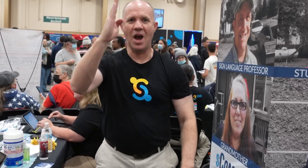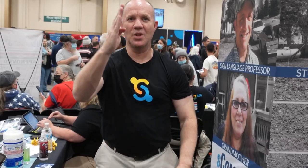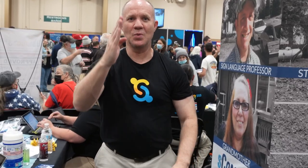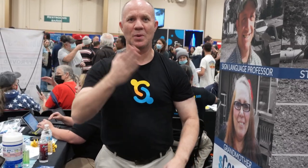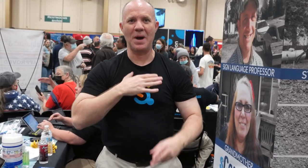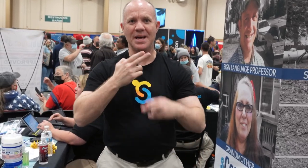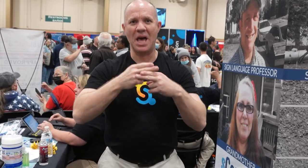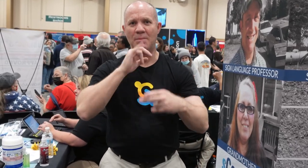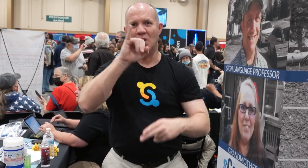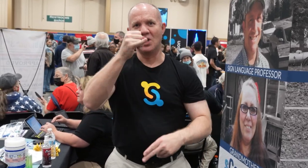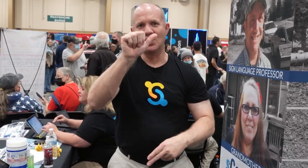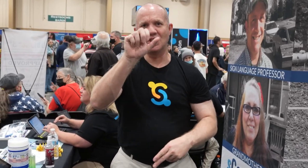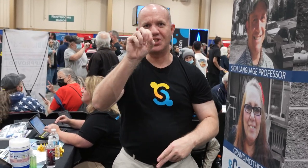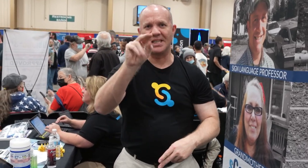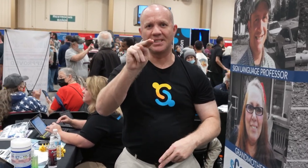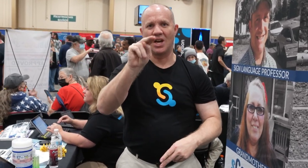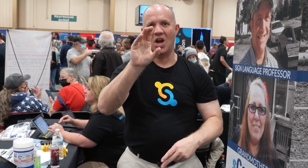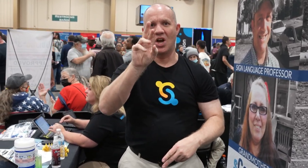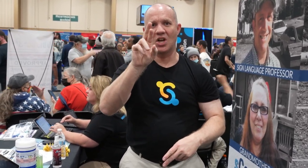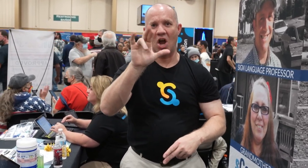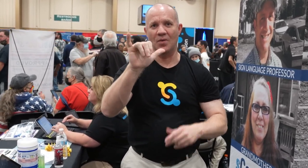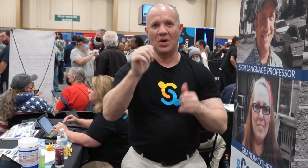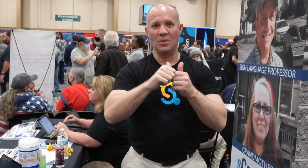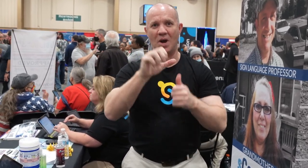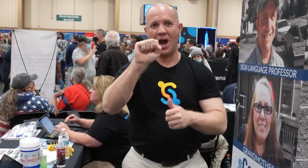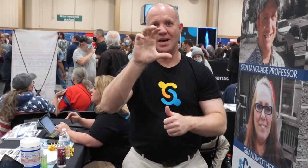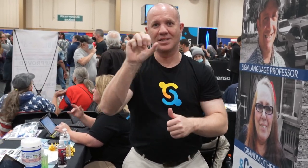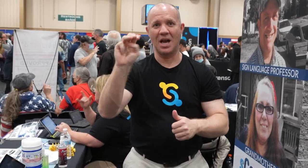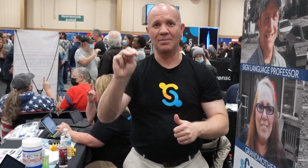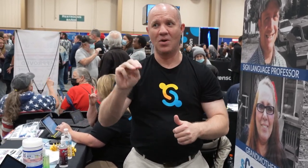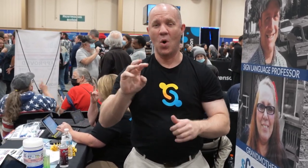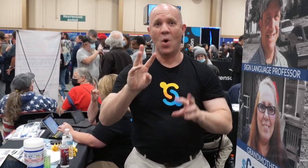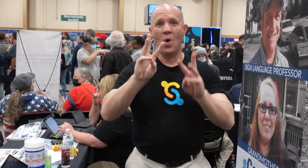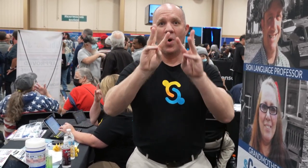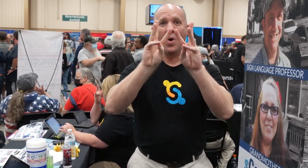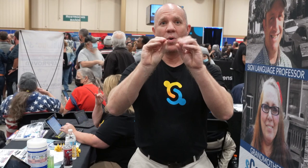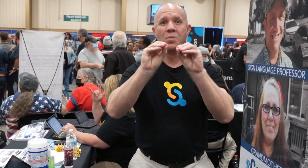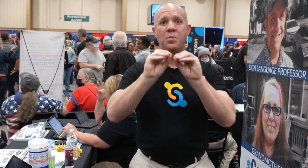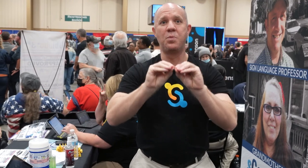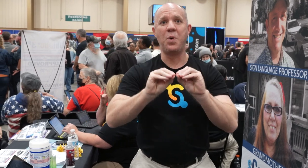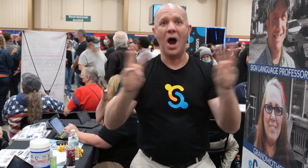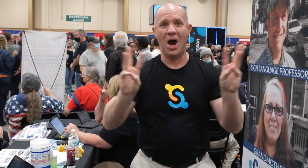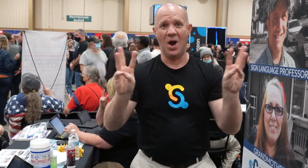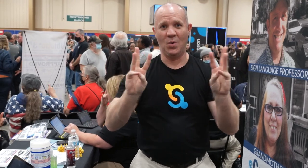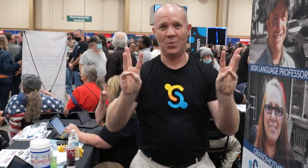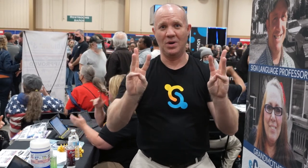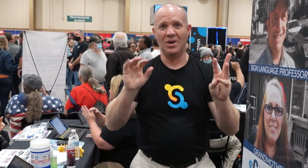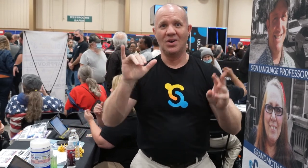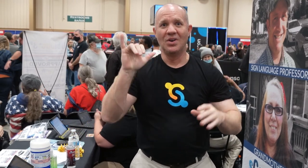Hello! My name is Jason Curry with sComm. Wow.